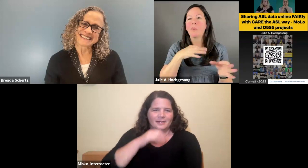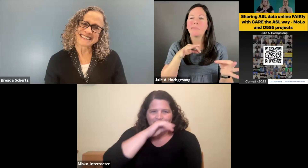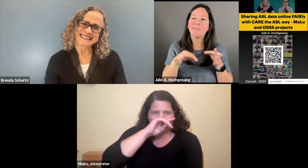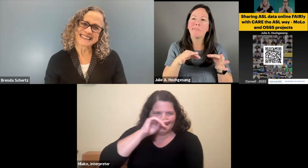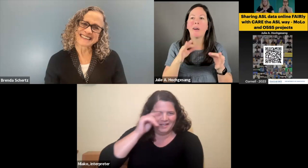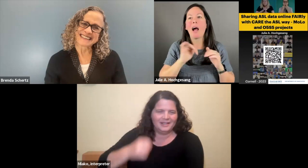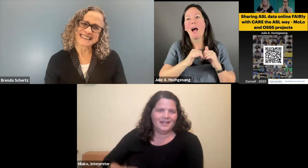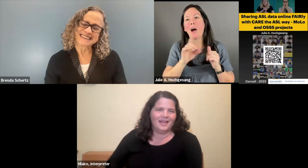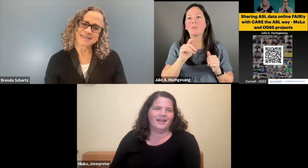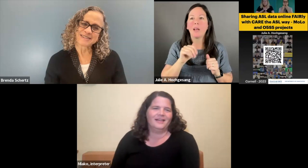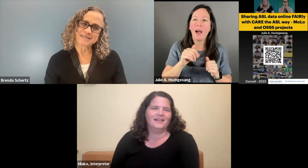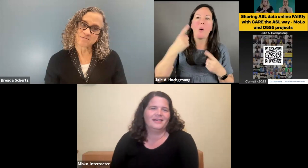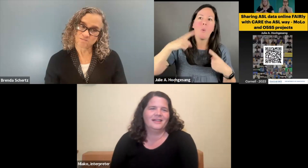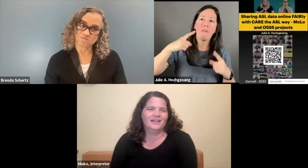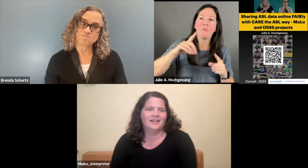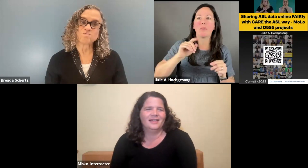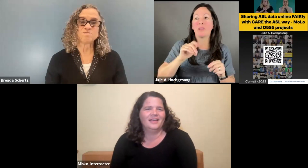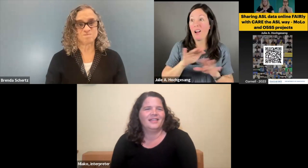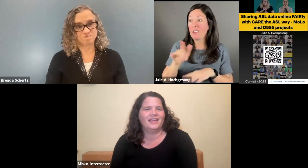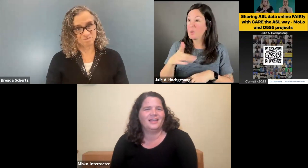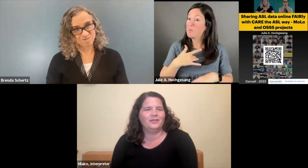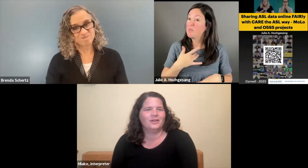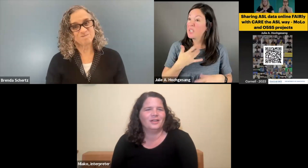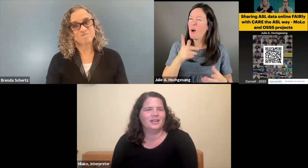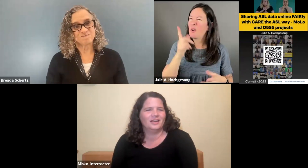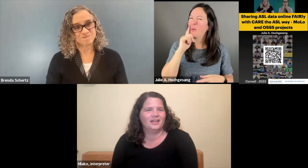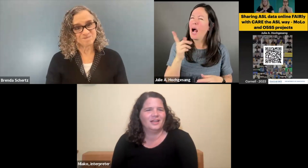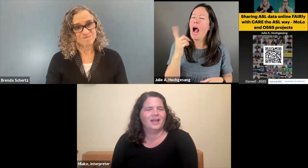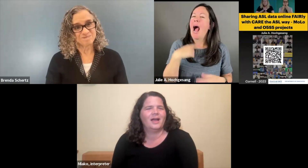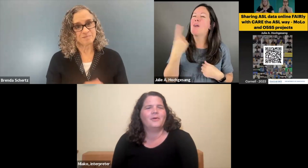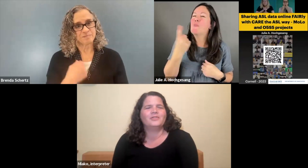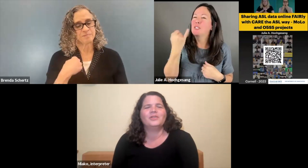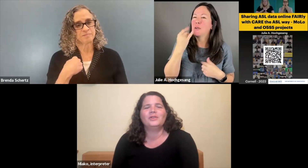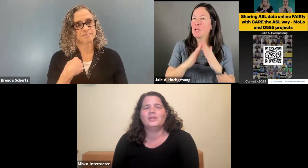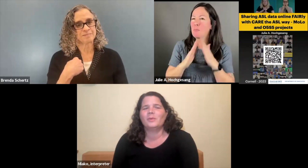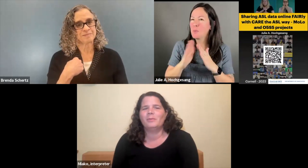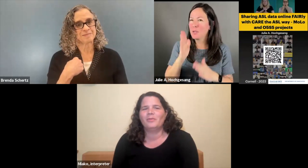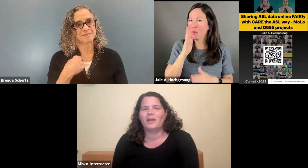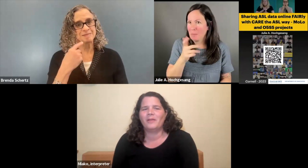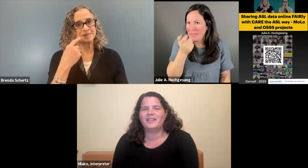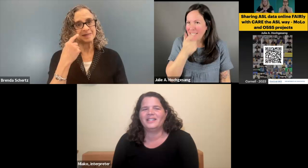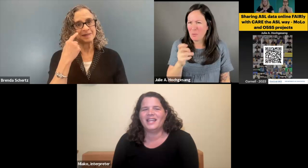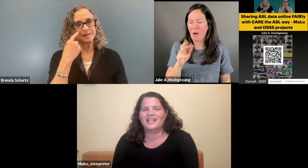well yeah thank you I'm also curious what people thought about the data